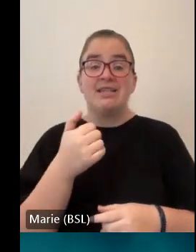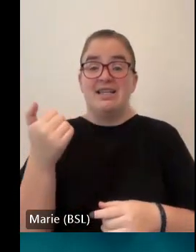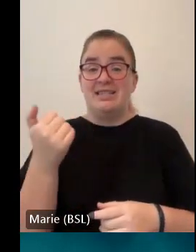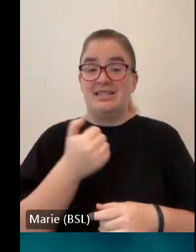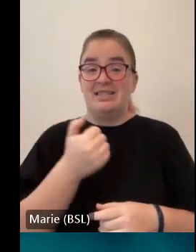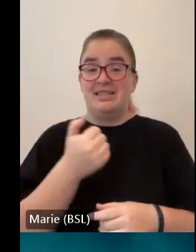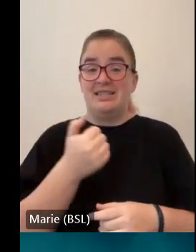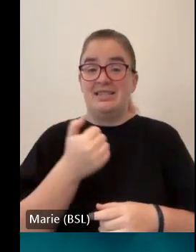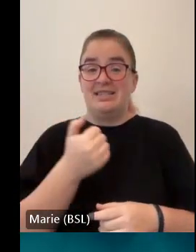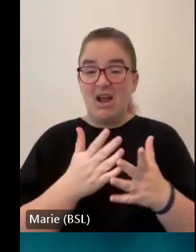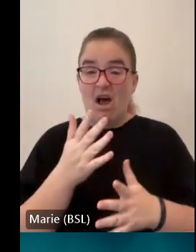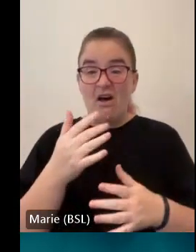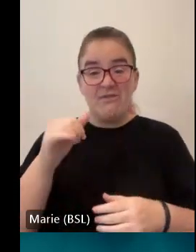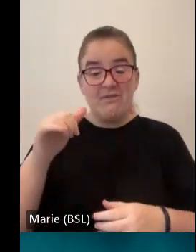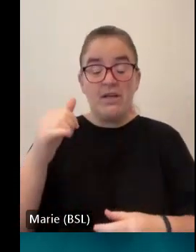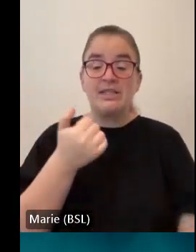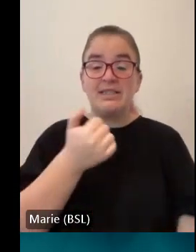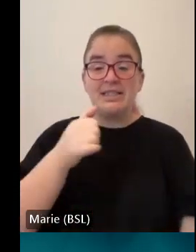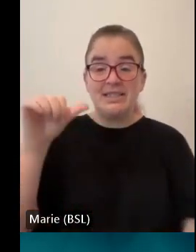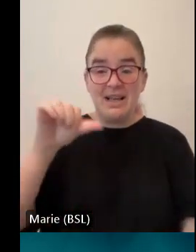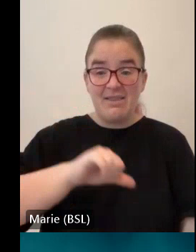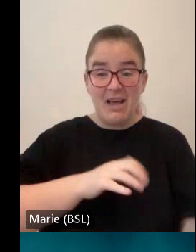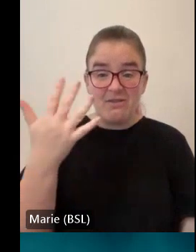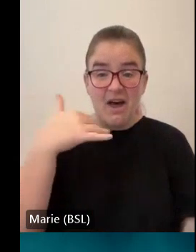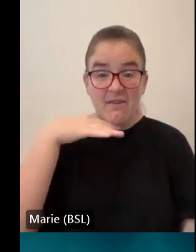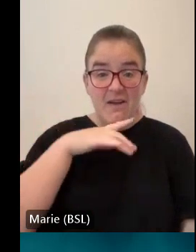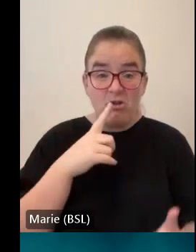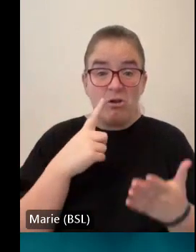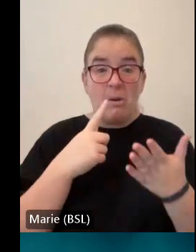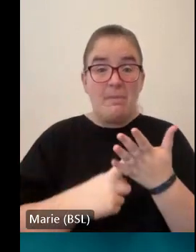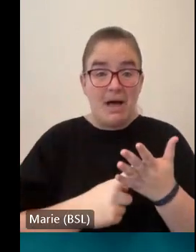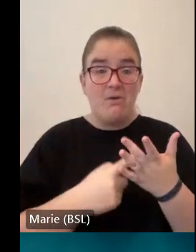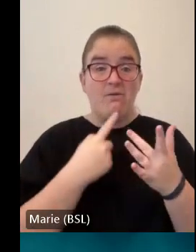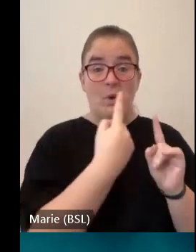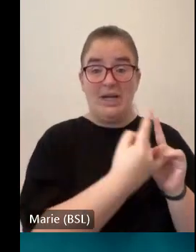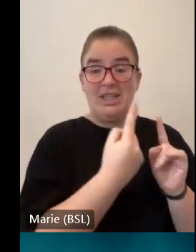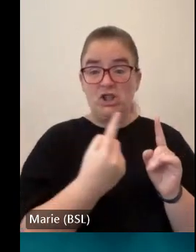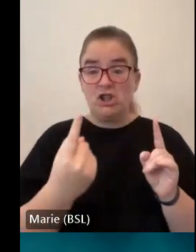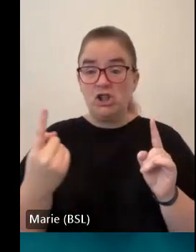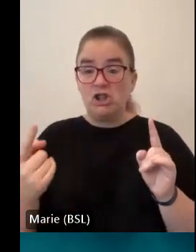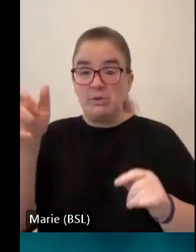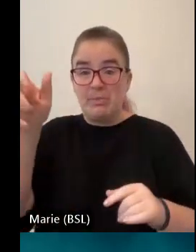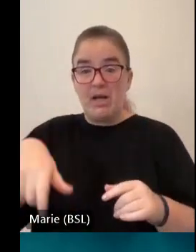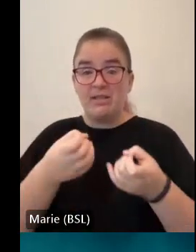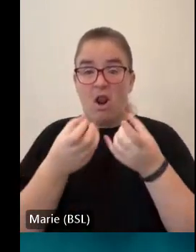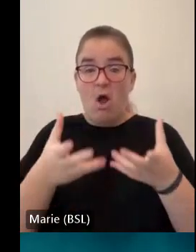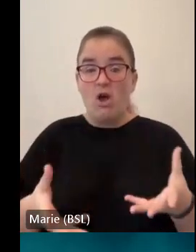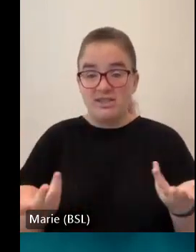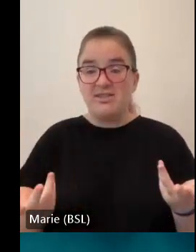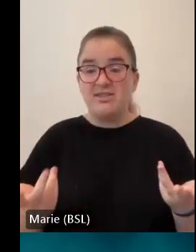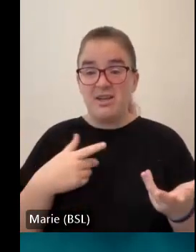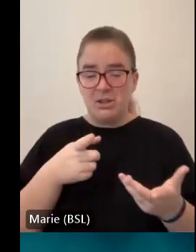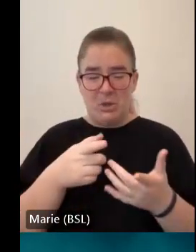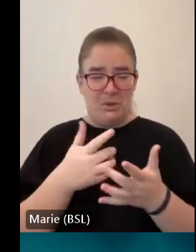thousand loss per victim where a loss was recorded. So you can see this is a hugely impactive.